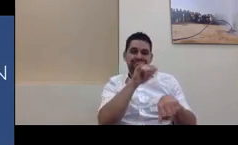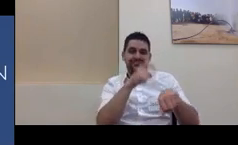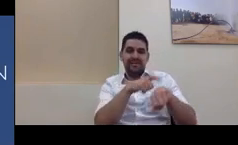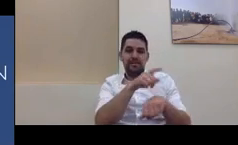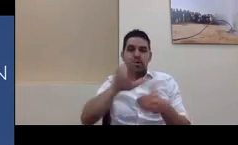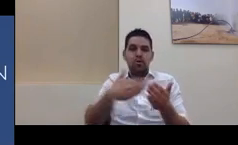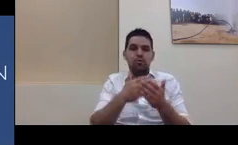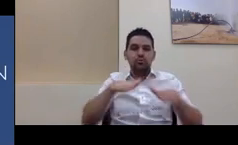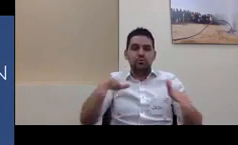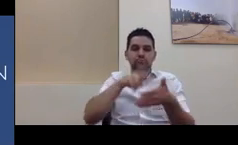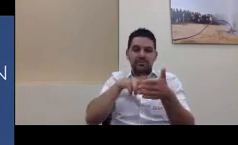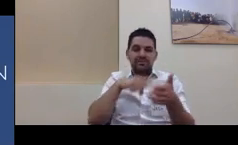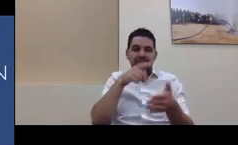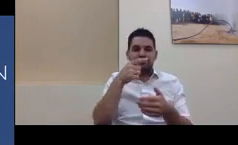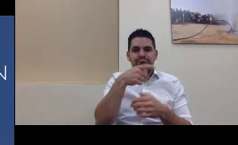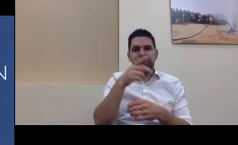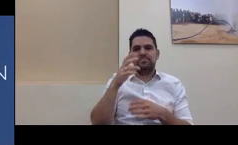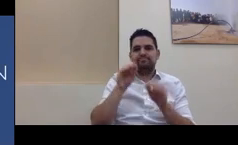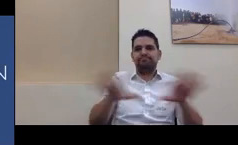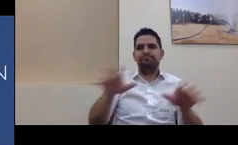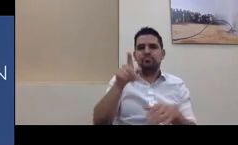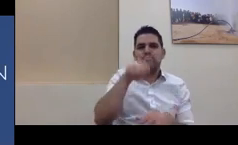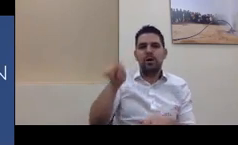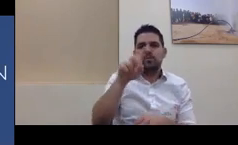Around that time of All Children Reading,